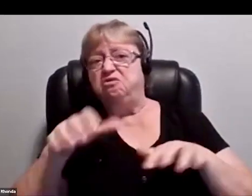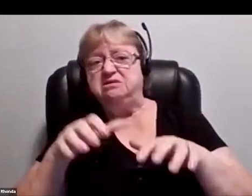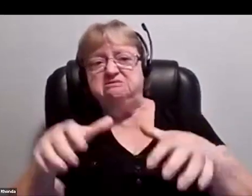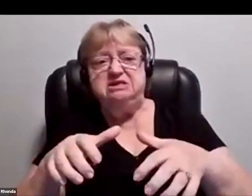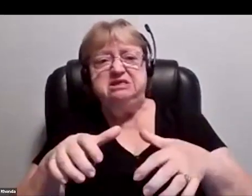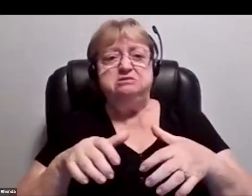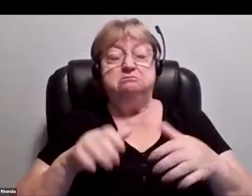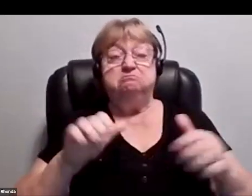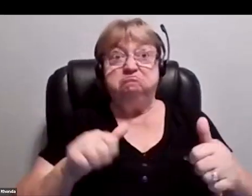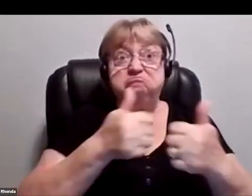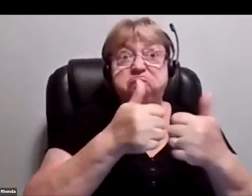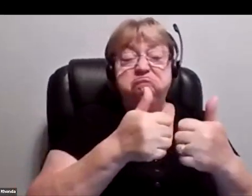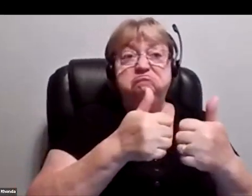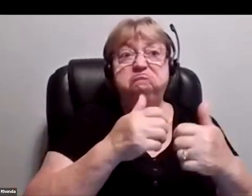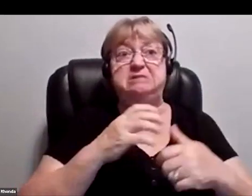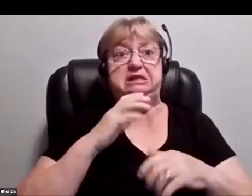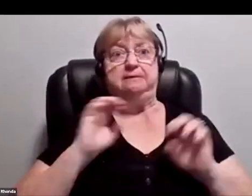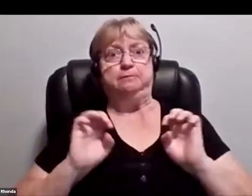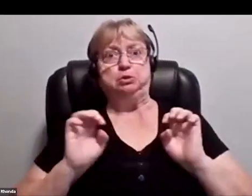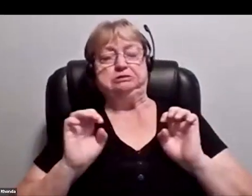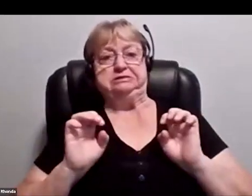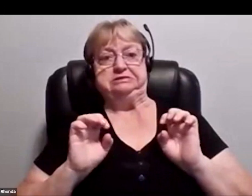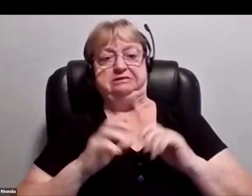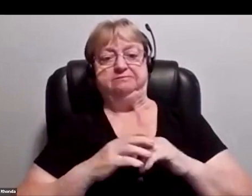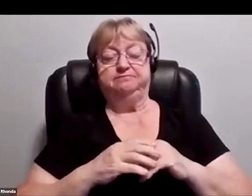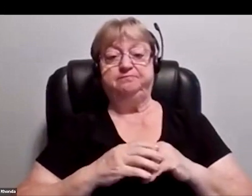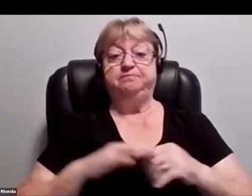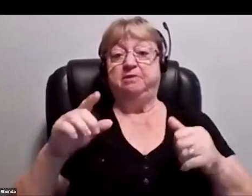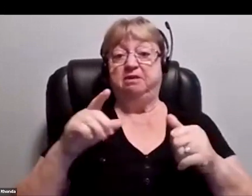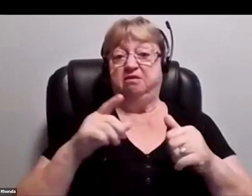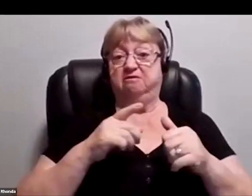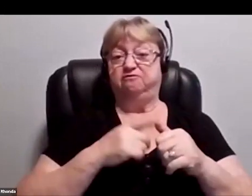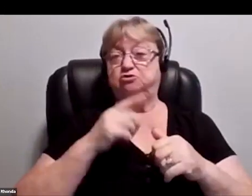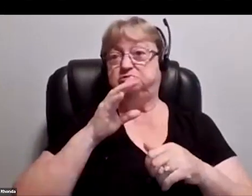The first topic we'll talk about is going to work.